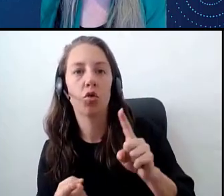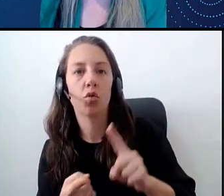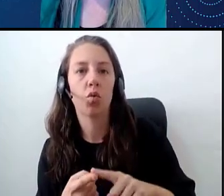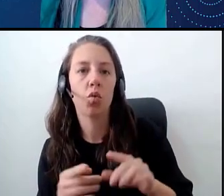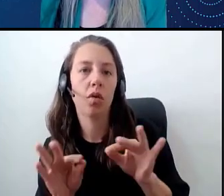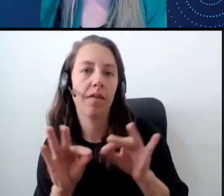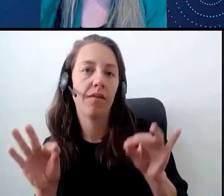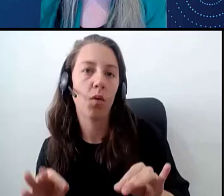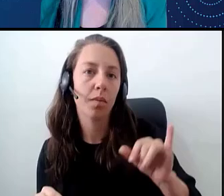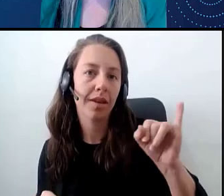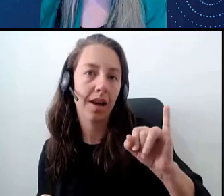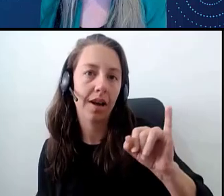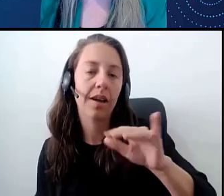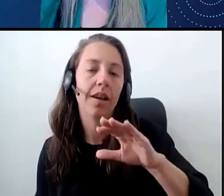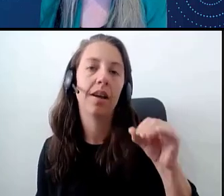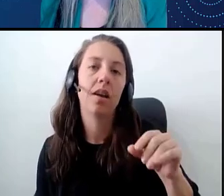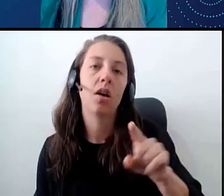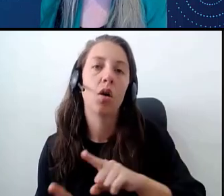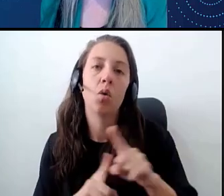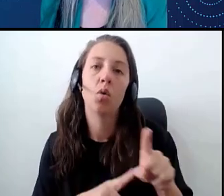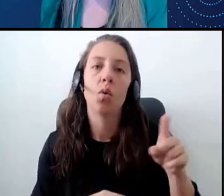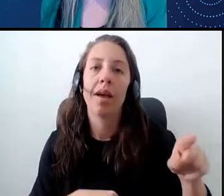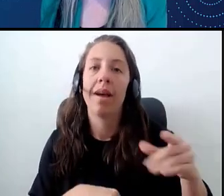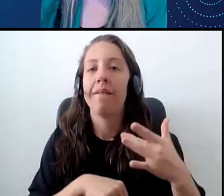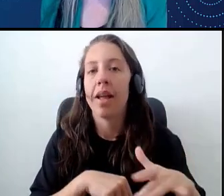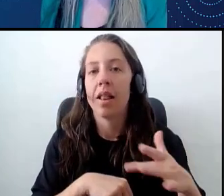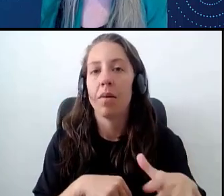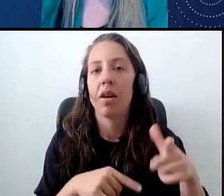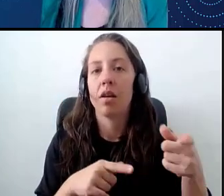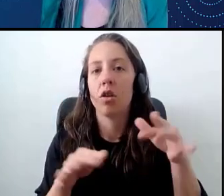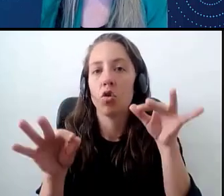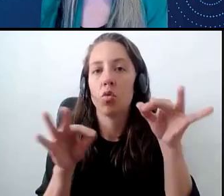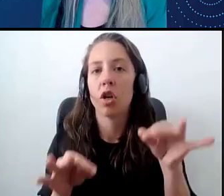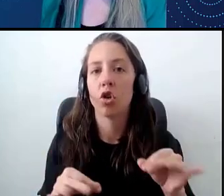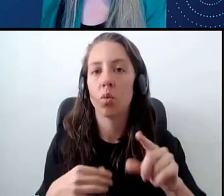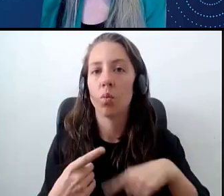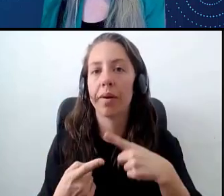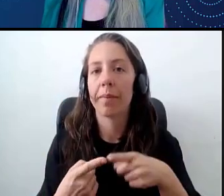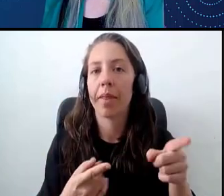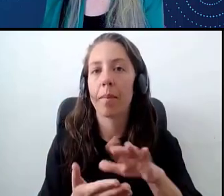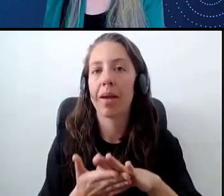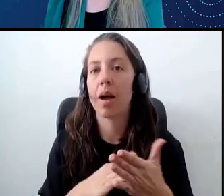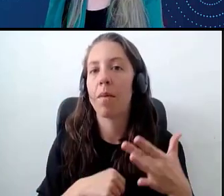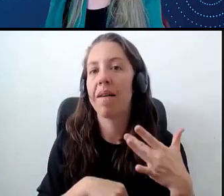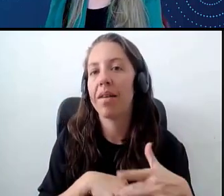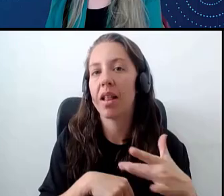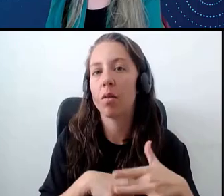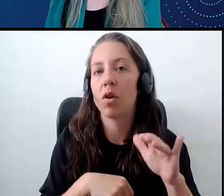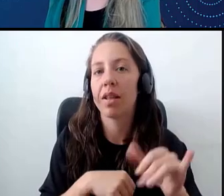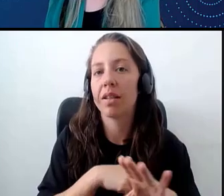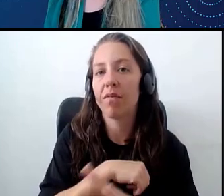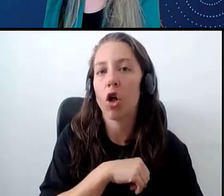announcing the availability, the instructions, once they become available this Fall. Cynthia Dwyer Right. We greatly appreciate the clarification